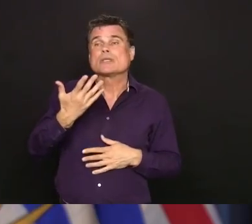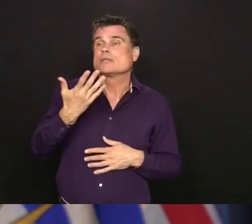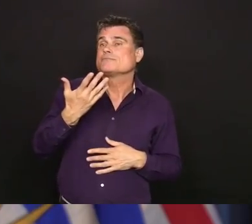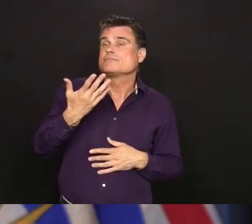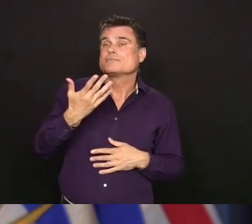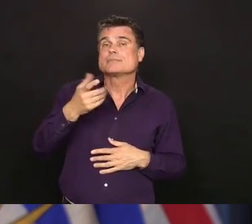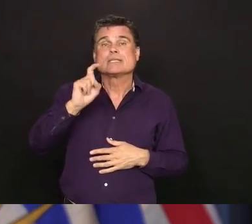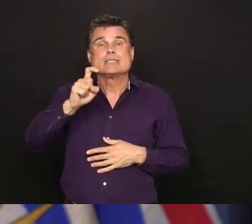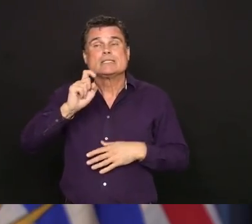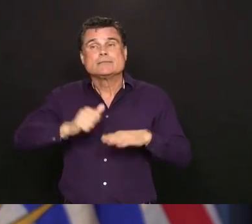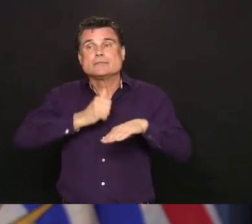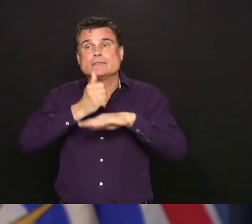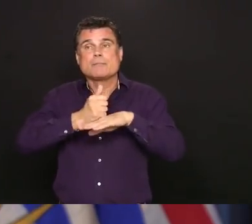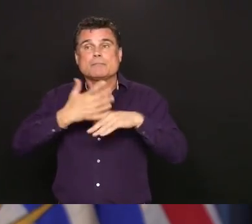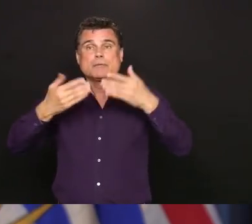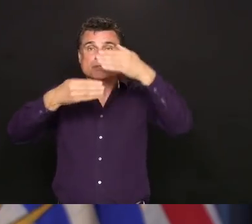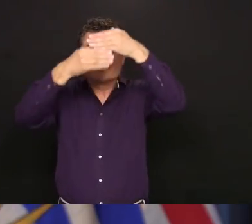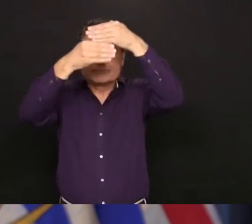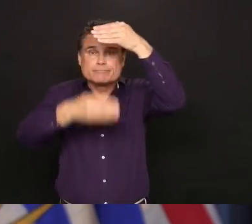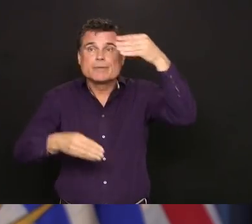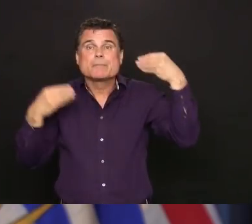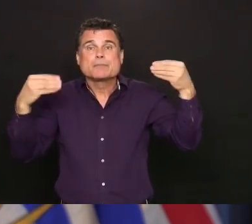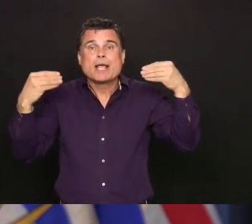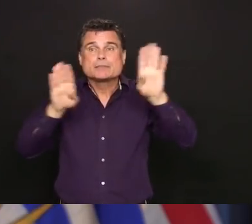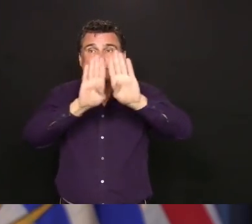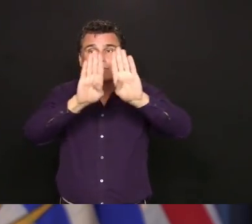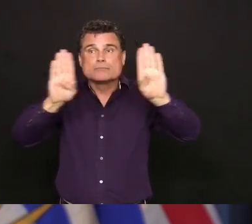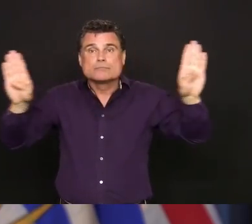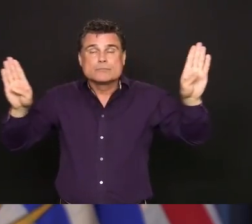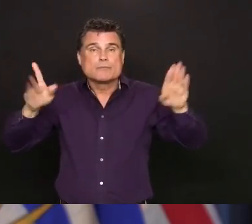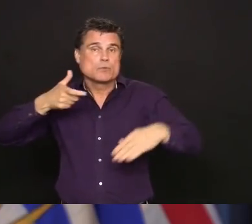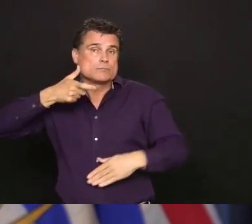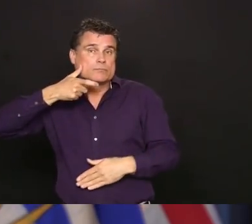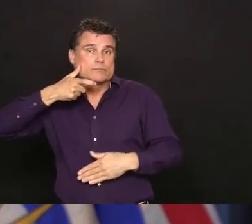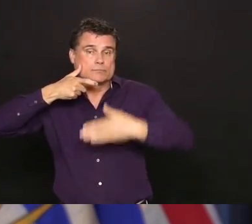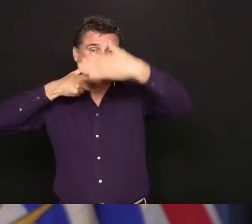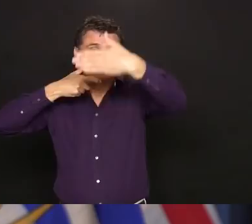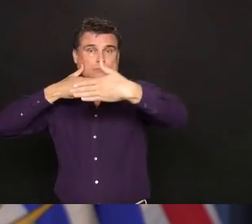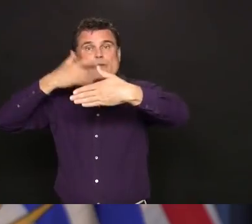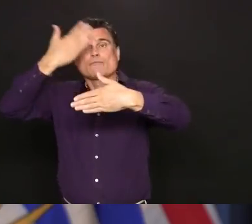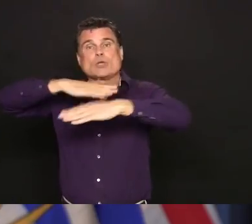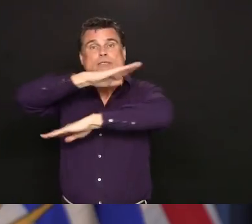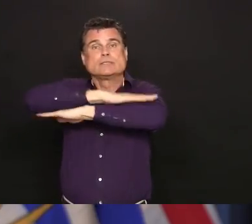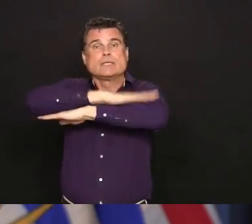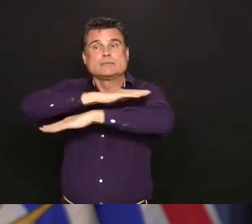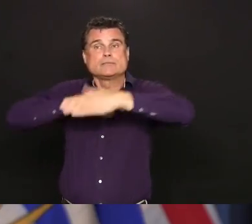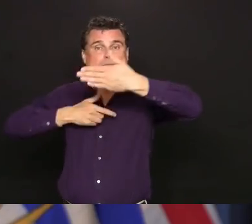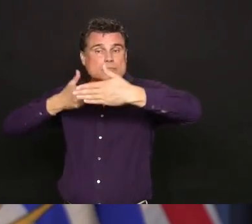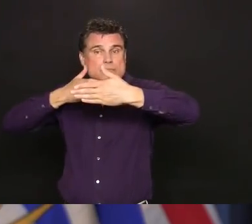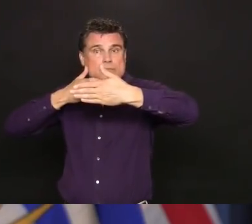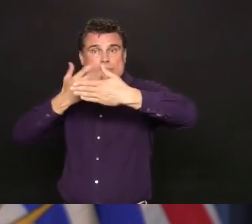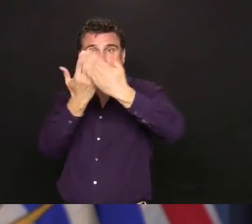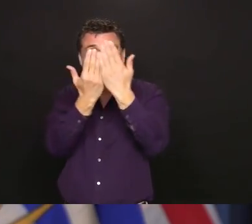hygiene available, we have separation for the reception staff, for example, for people sitting in a waiting area, making sure that